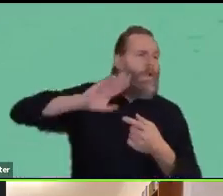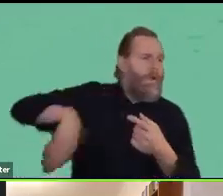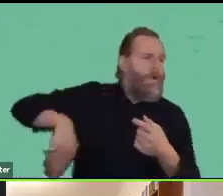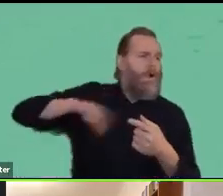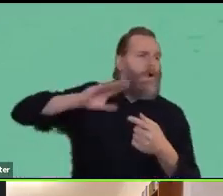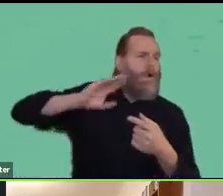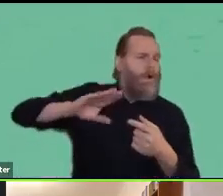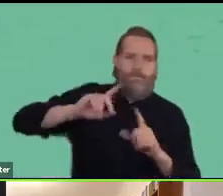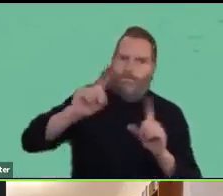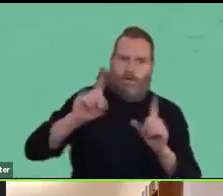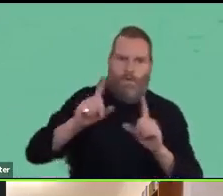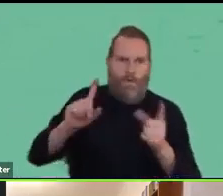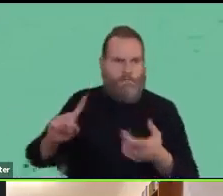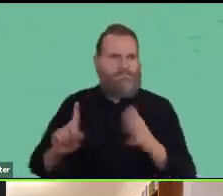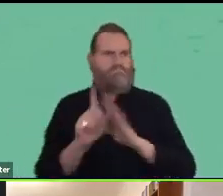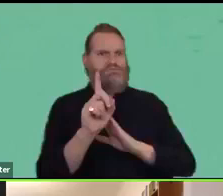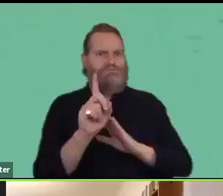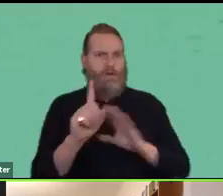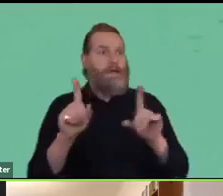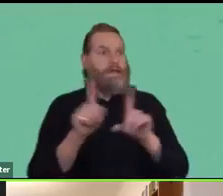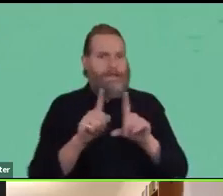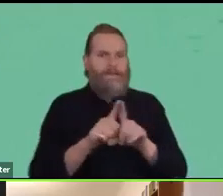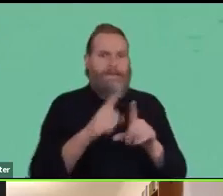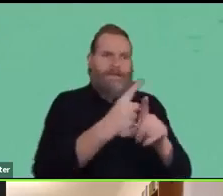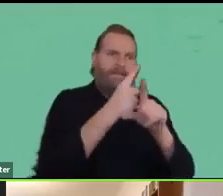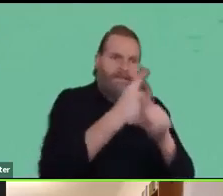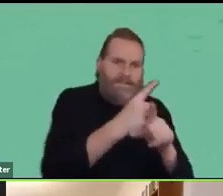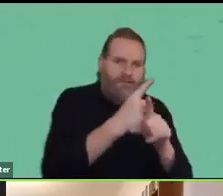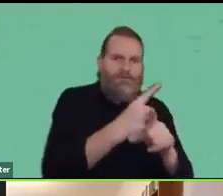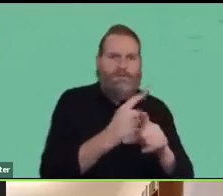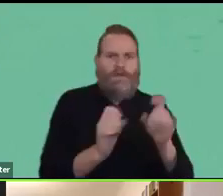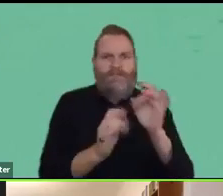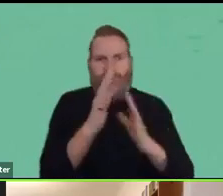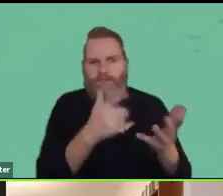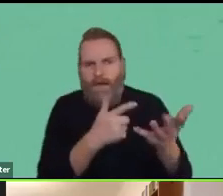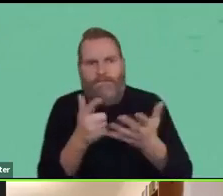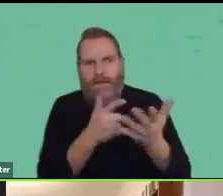alongside all our colleagues across the whole of the public sector we've also agreed that on